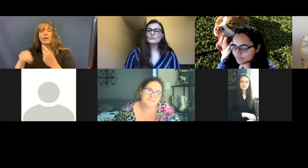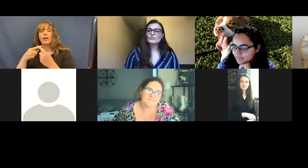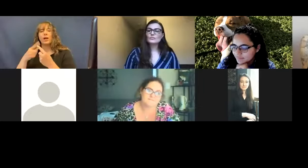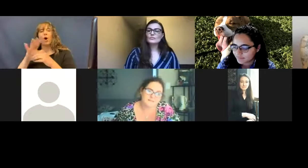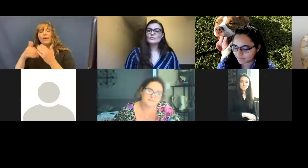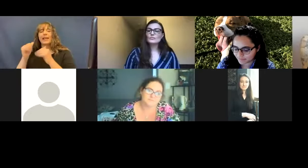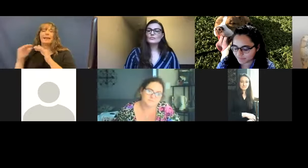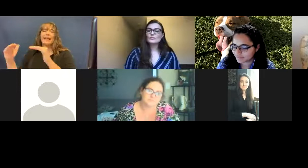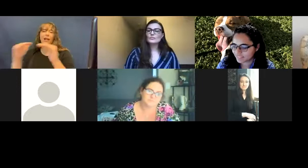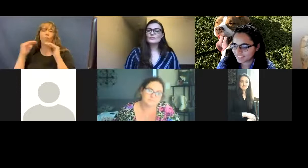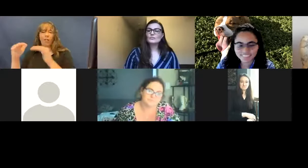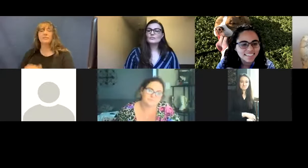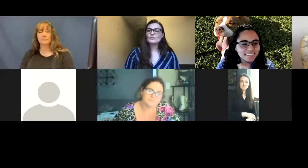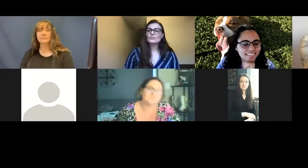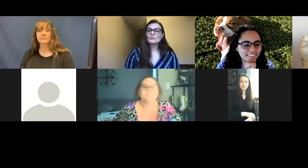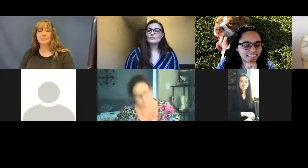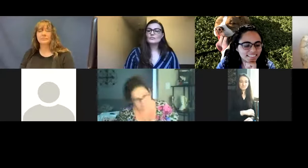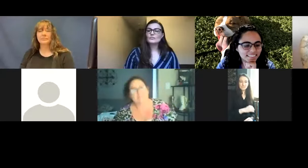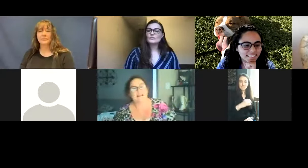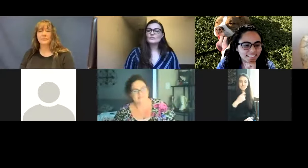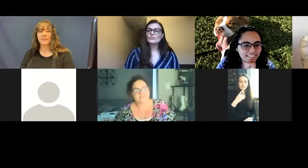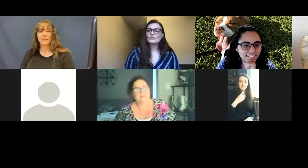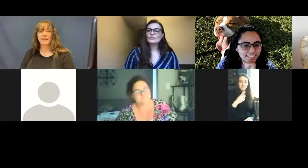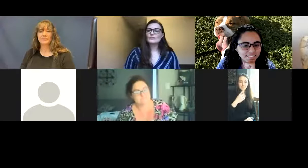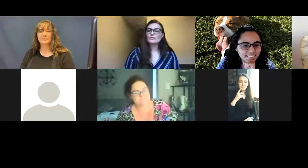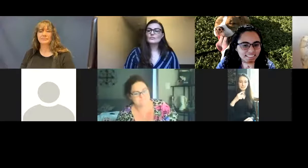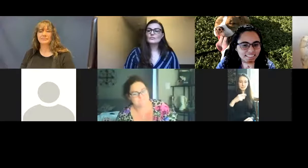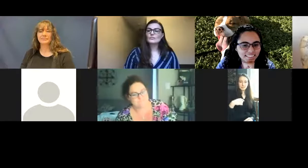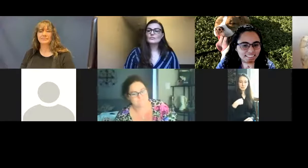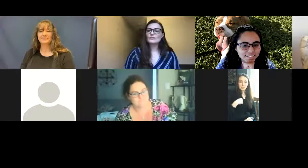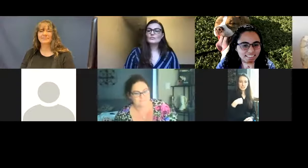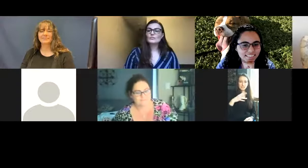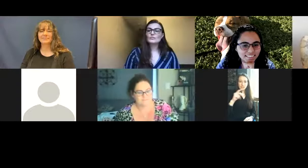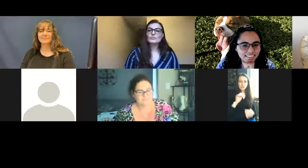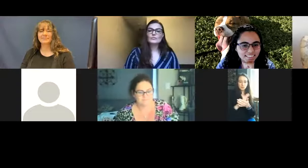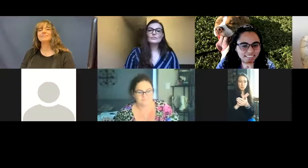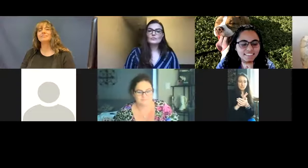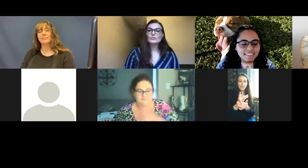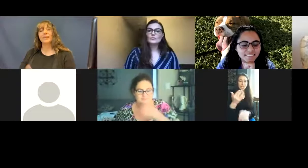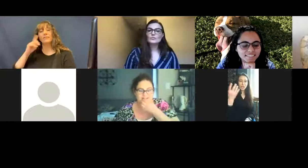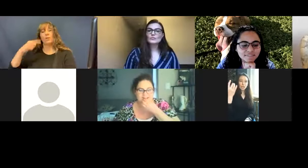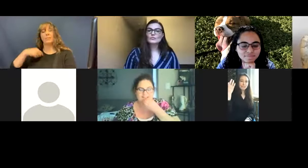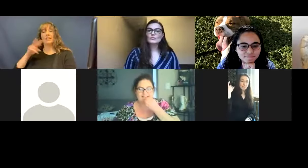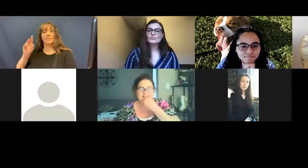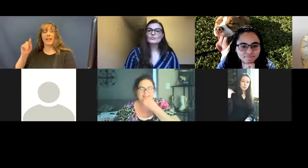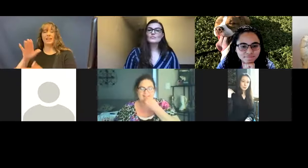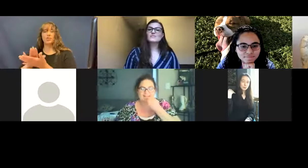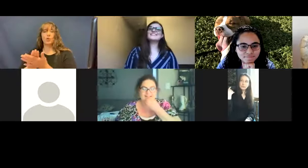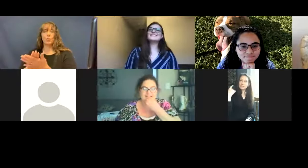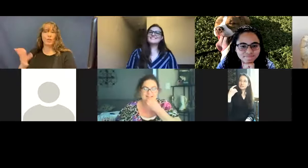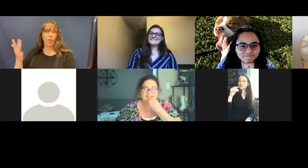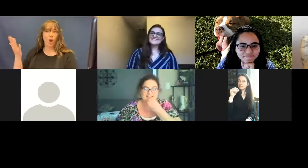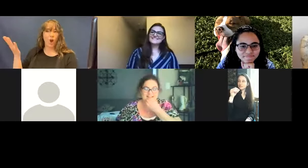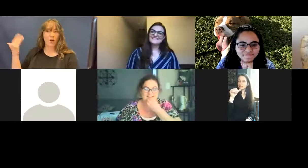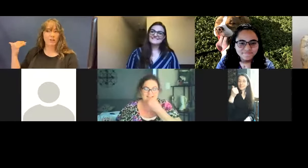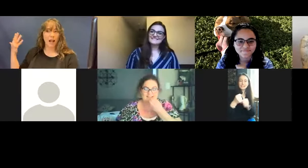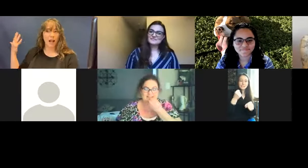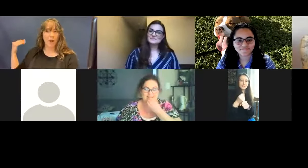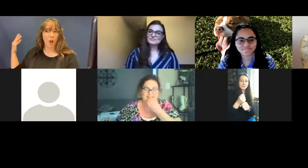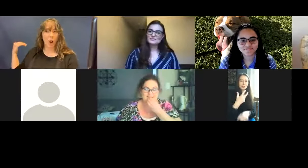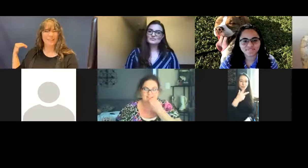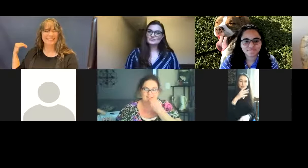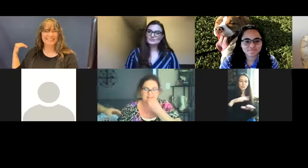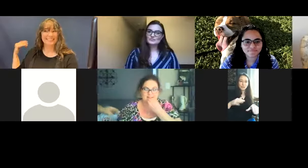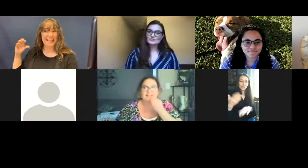For me in vet school was a long time ago, 10 years and 3 children